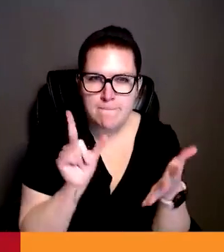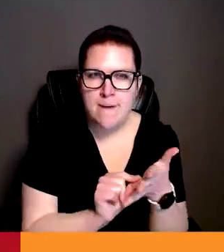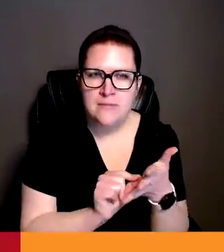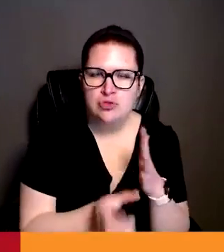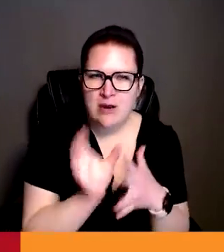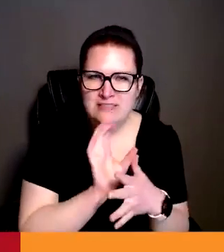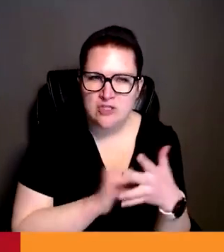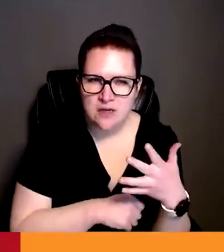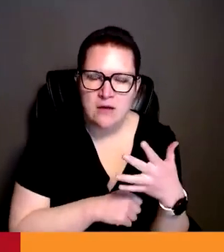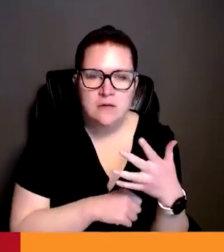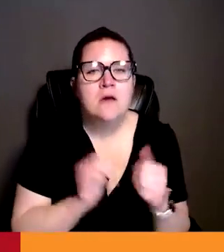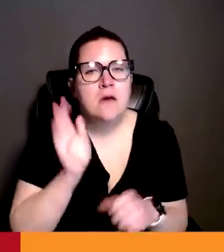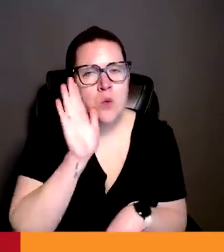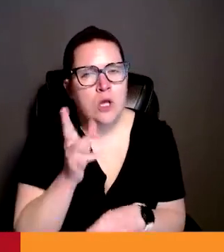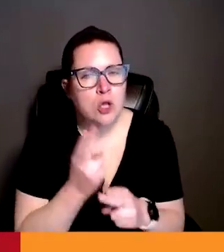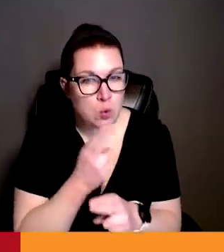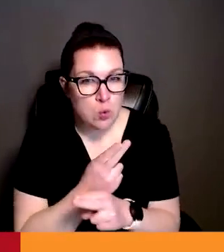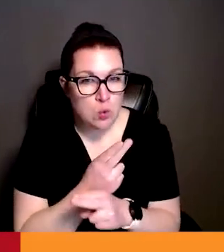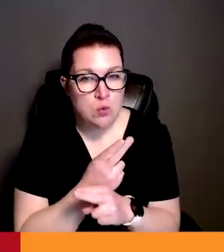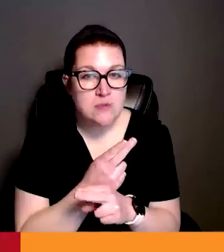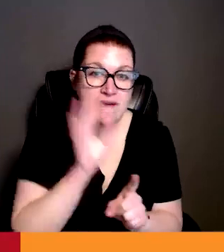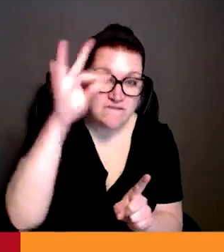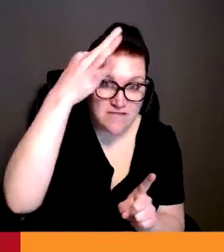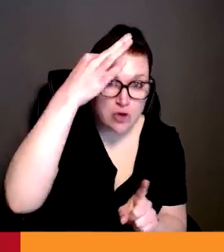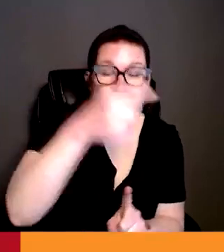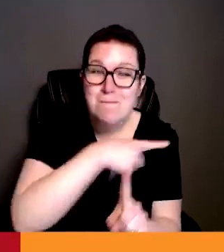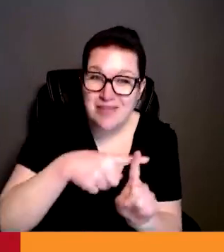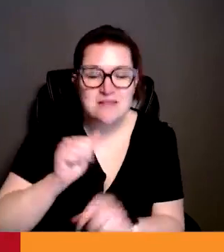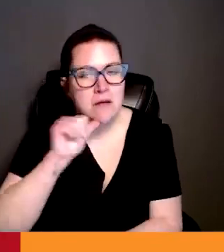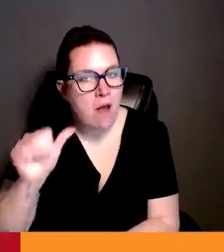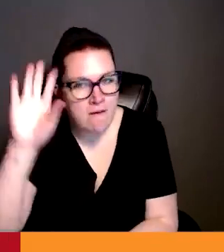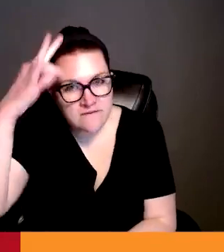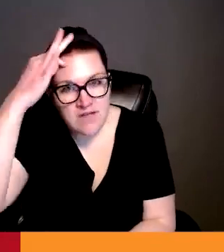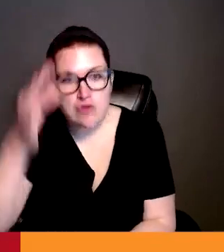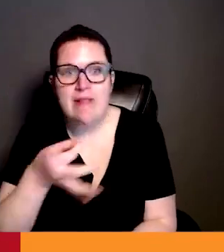And we will be utilizing federal and non-federal experts in the review of the submissions.